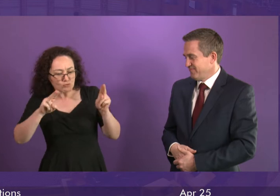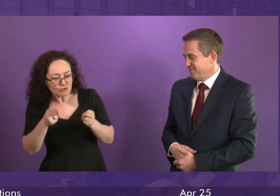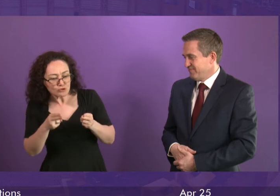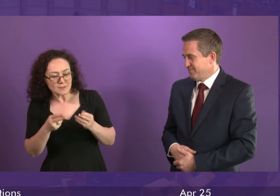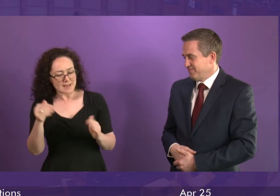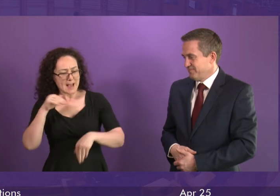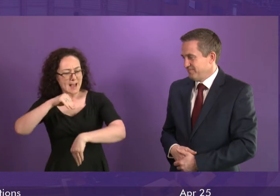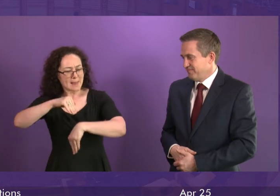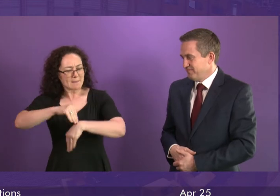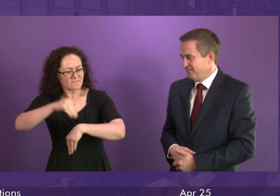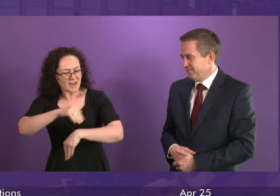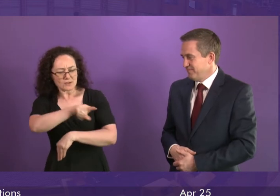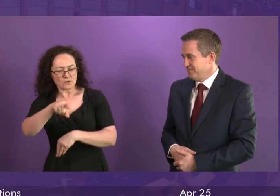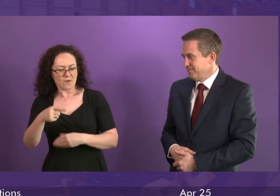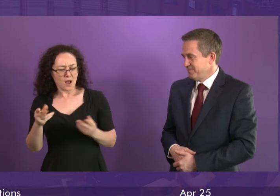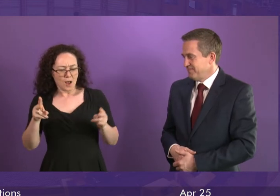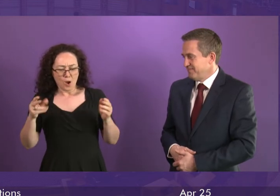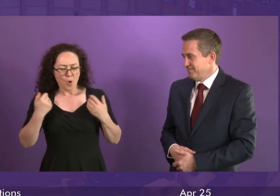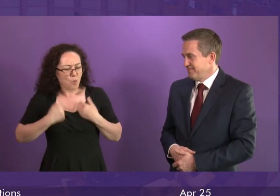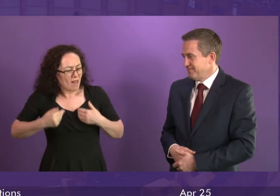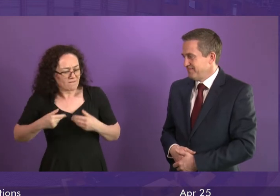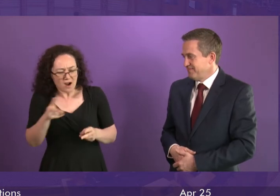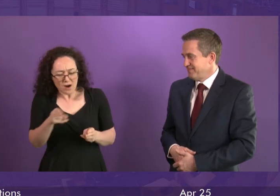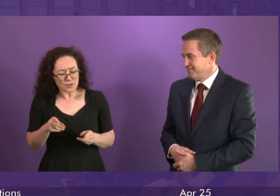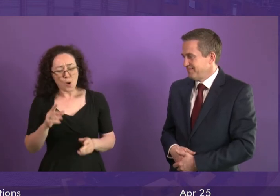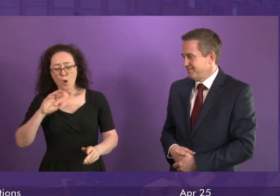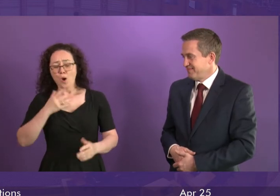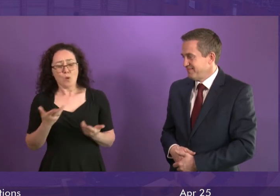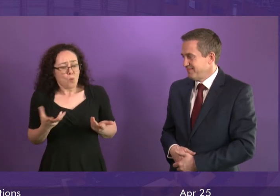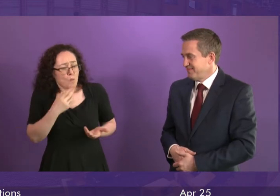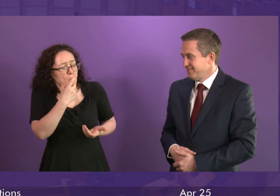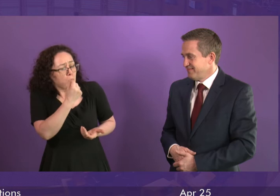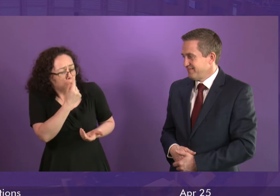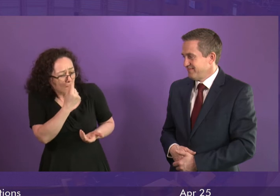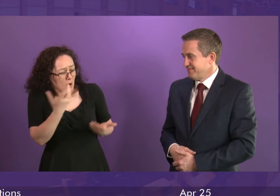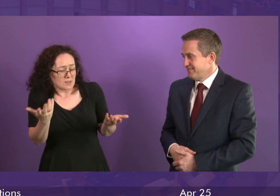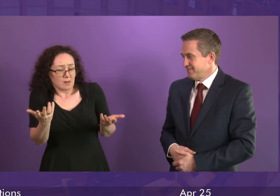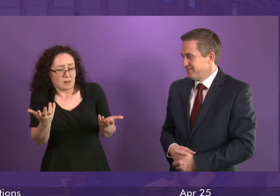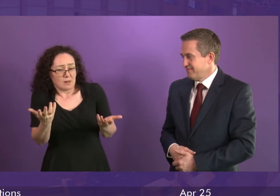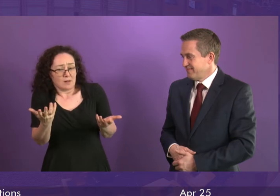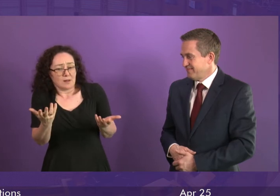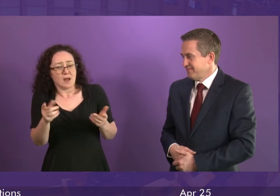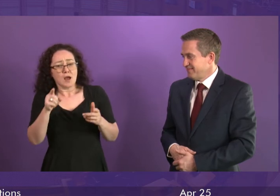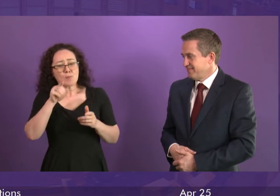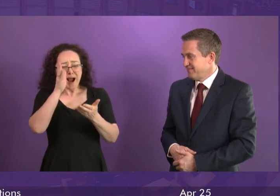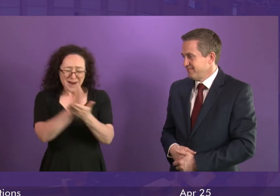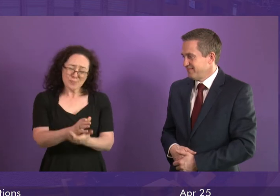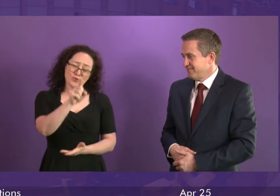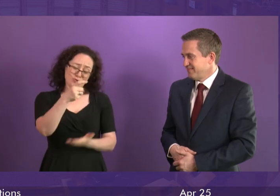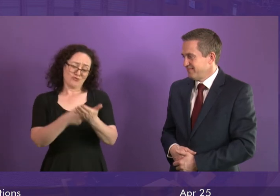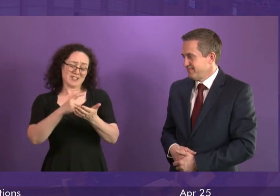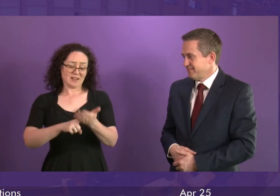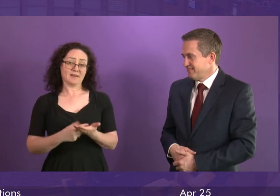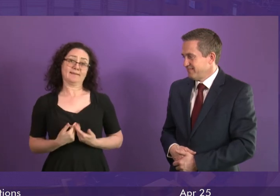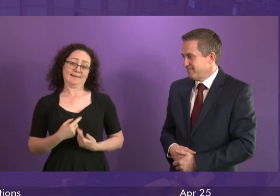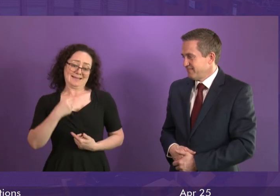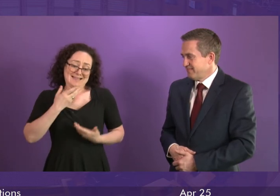Tory welfare cuts wherever we could. Is Richard Leonard really saying that the answer to the